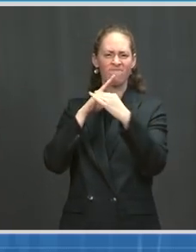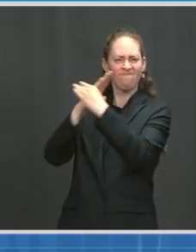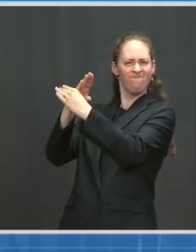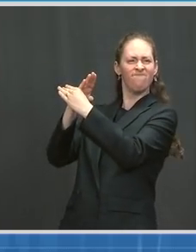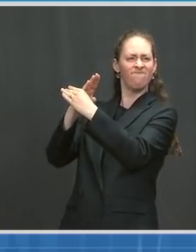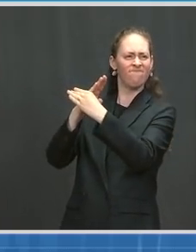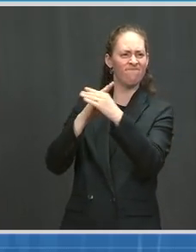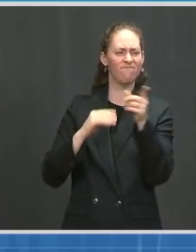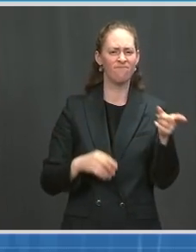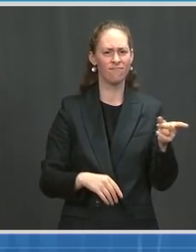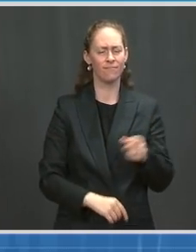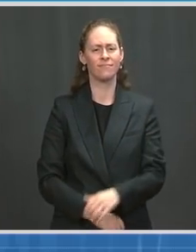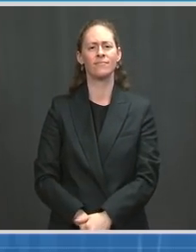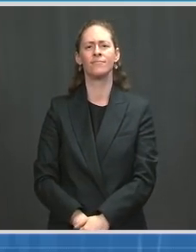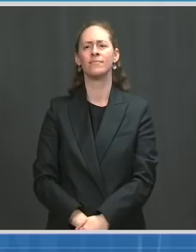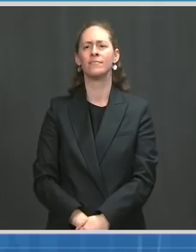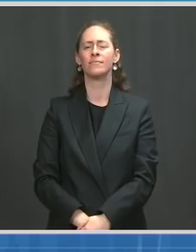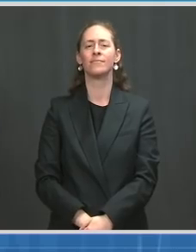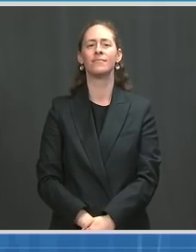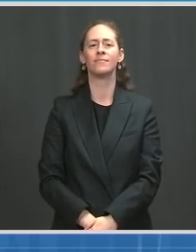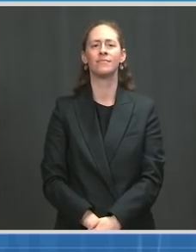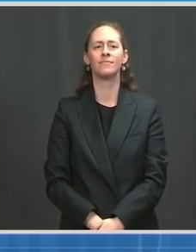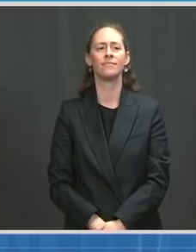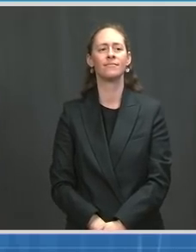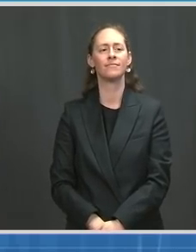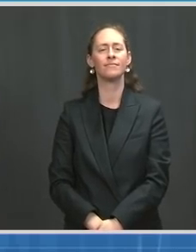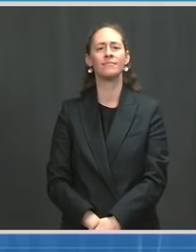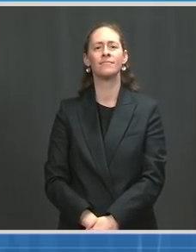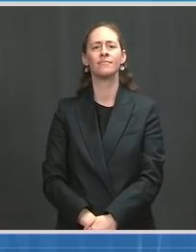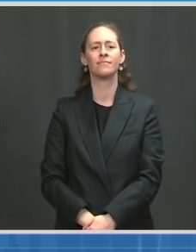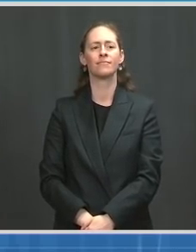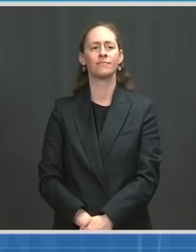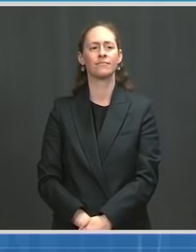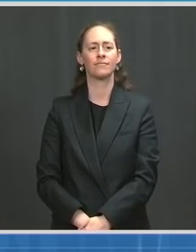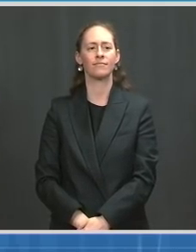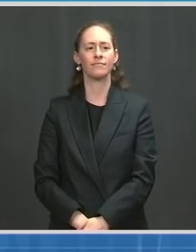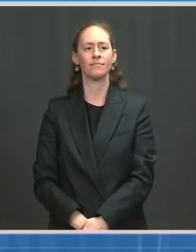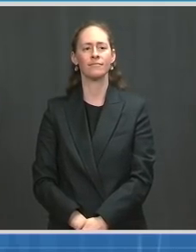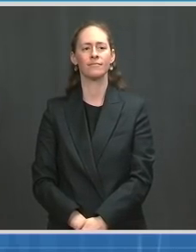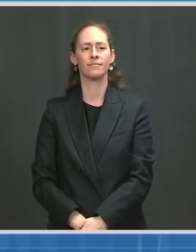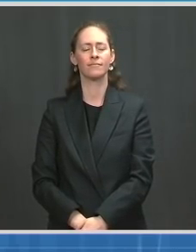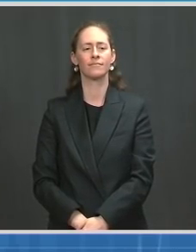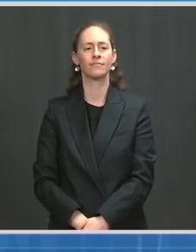looking at the incidence of SARS-CoV-2 infection in nursing home residents